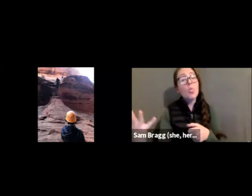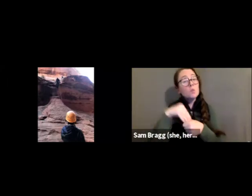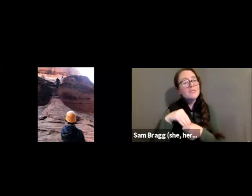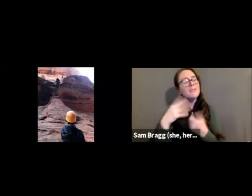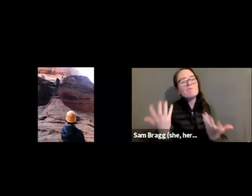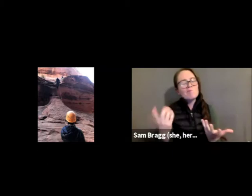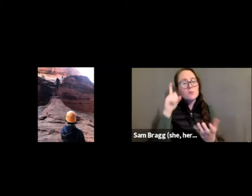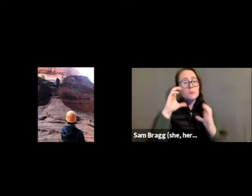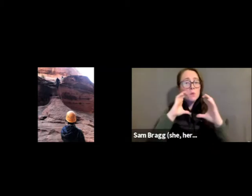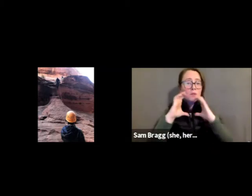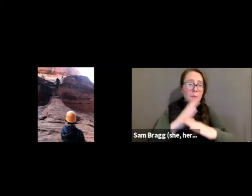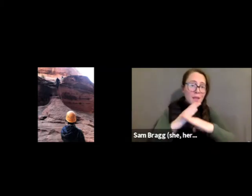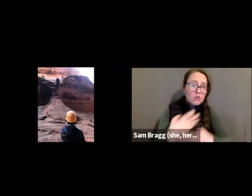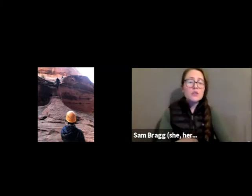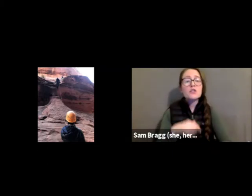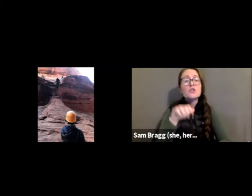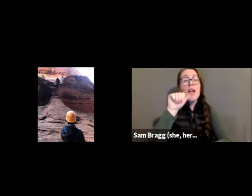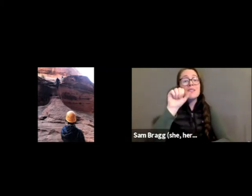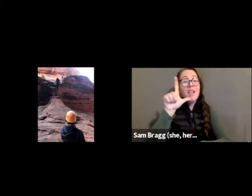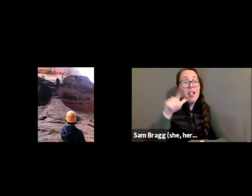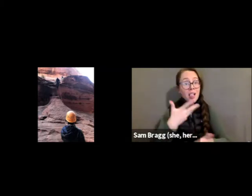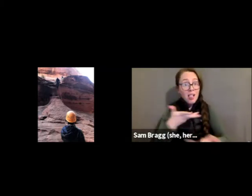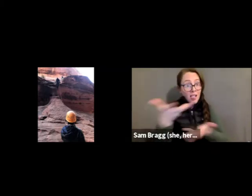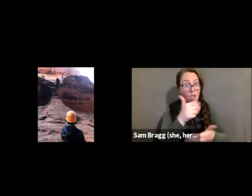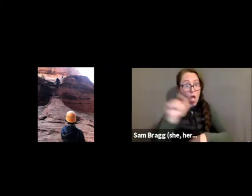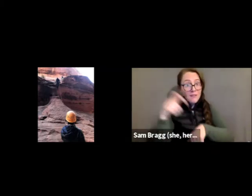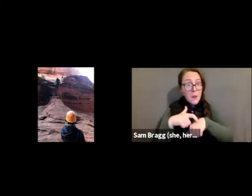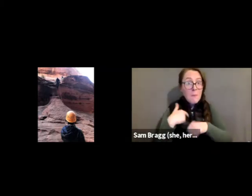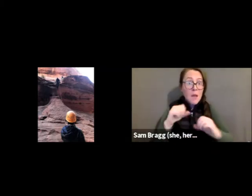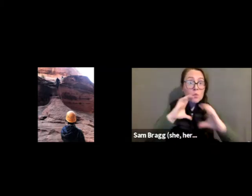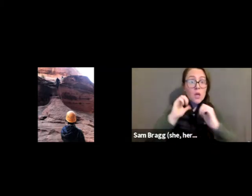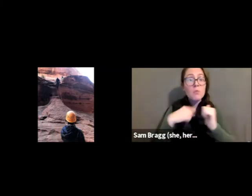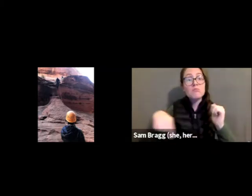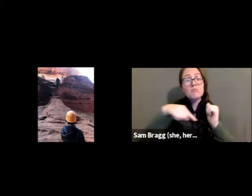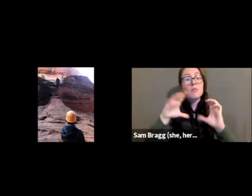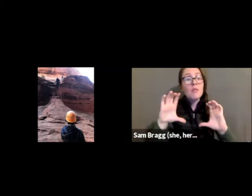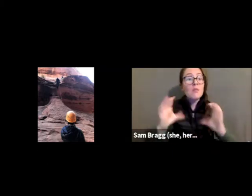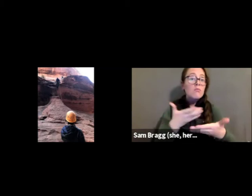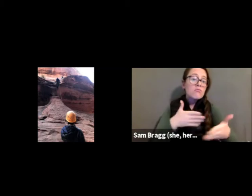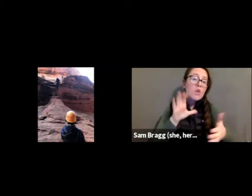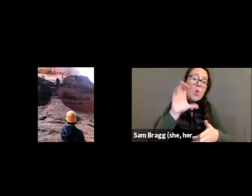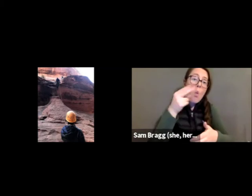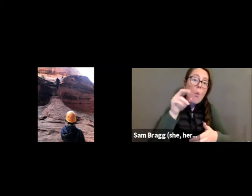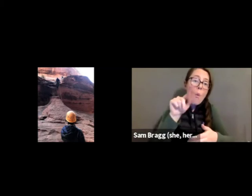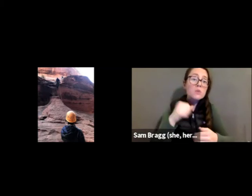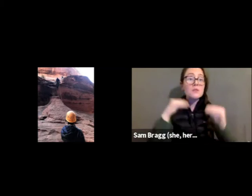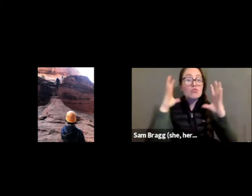that i went on and that inclusive experience was still hampered because they had to be my mode of